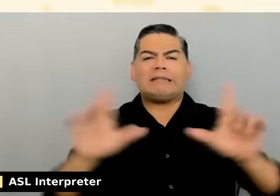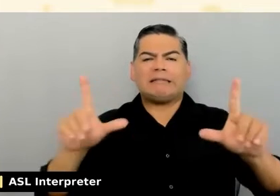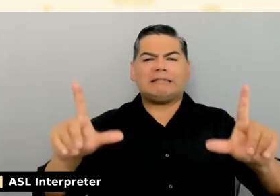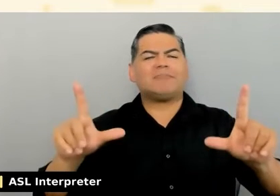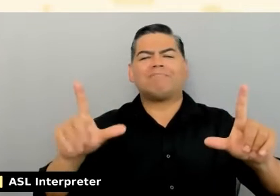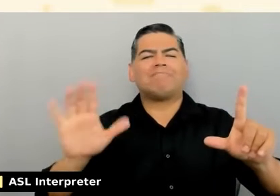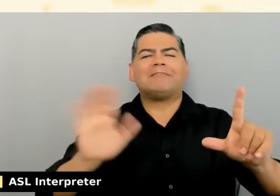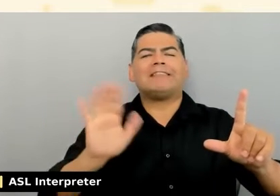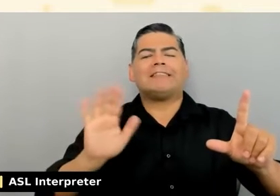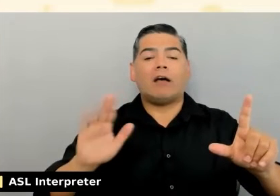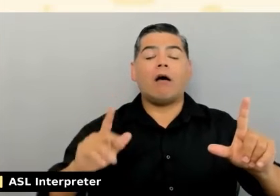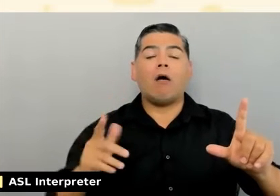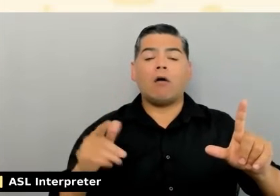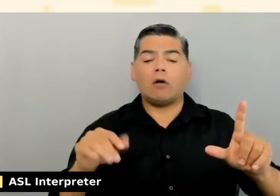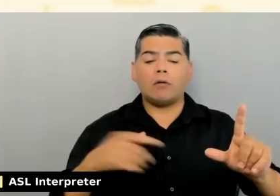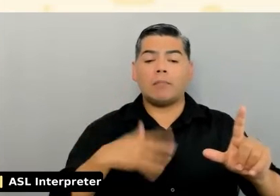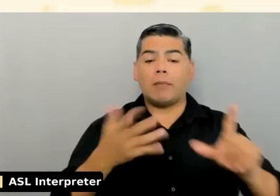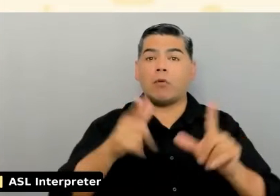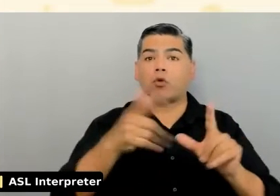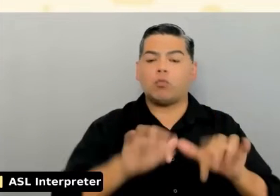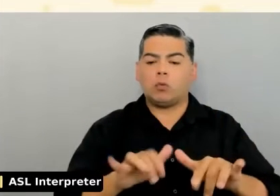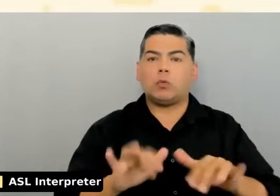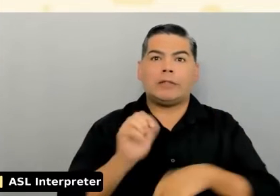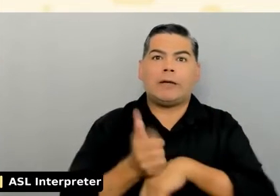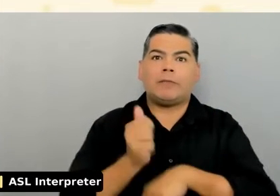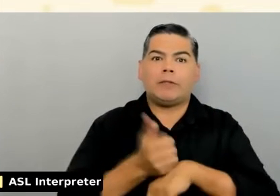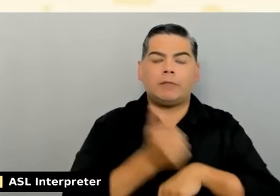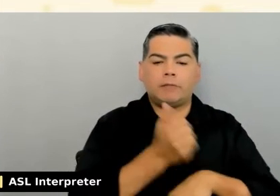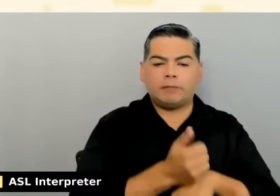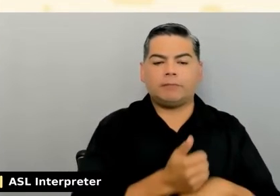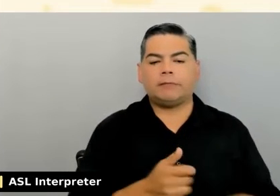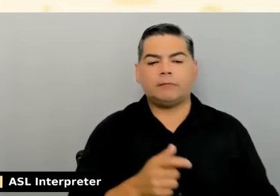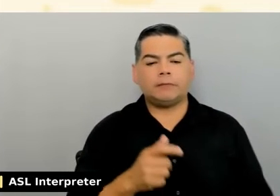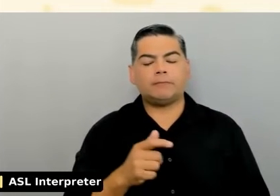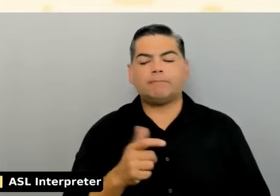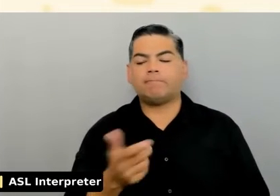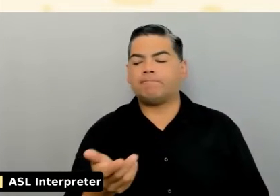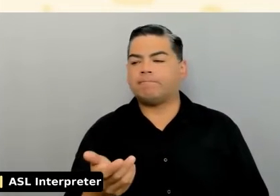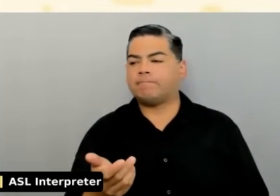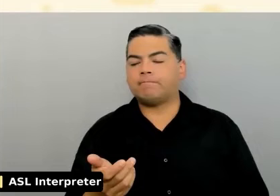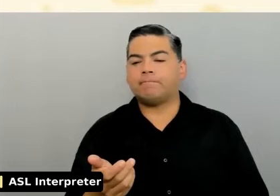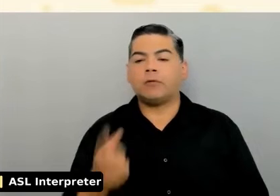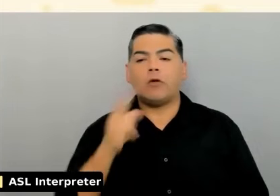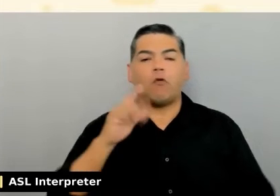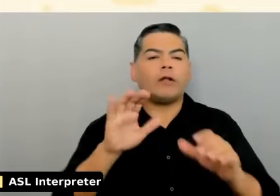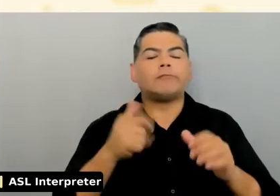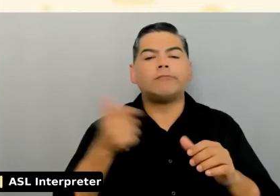when you are designing for hover classes, make sure